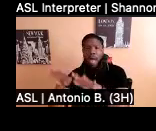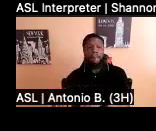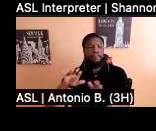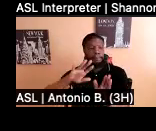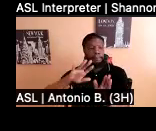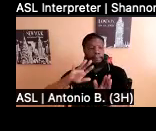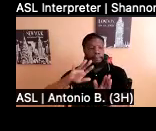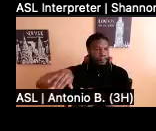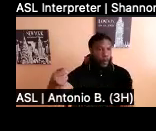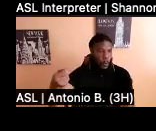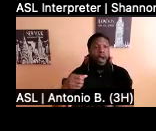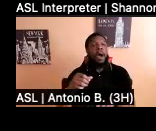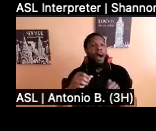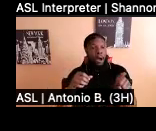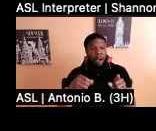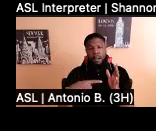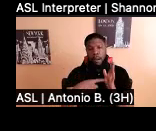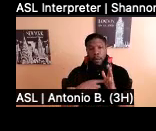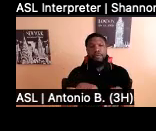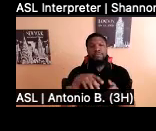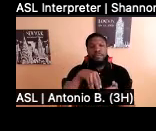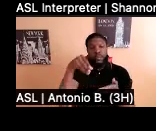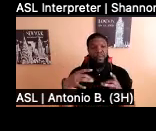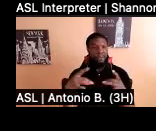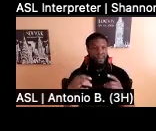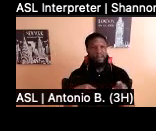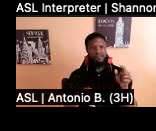of some of the student feedback that we got from this. I will just address one of these questions